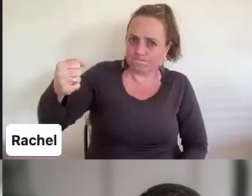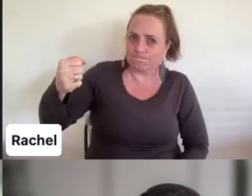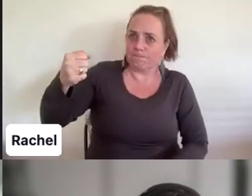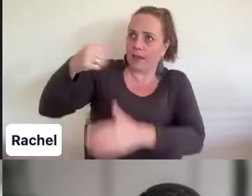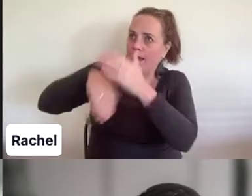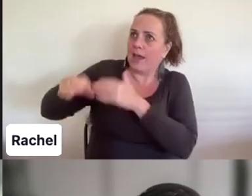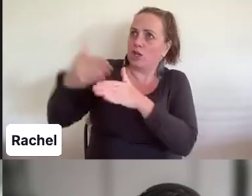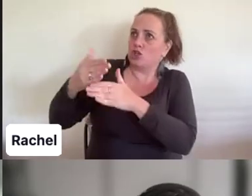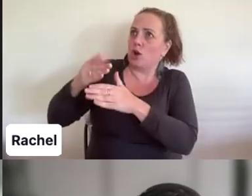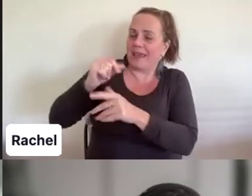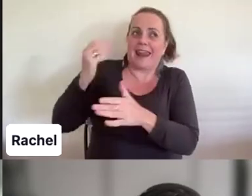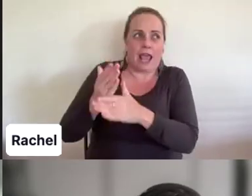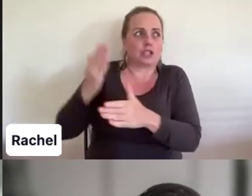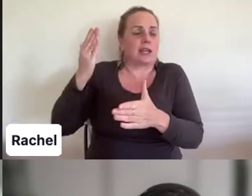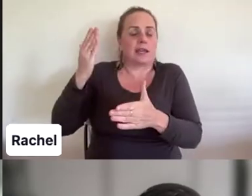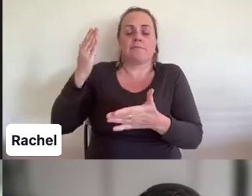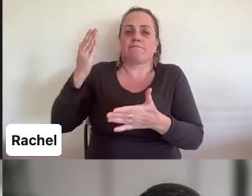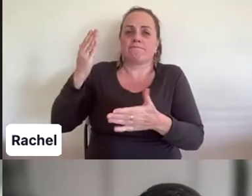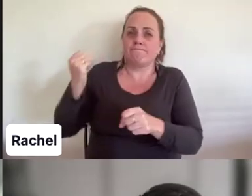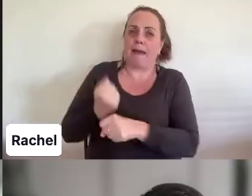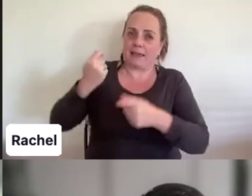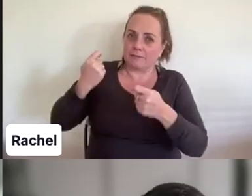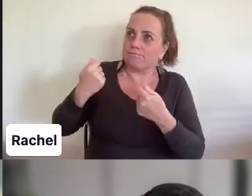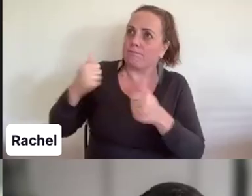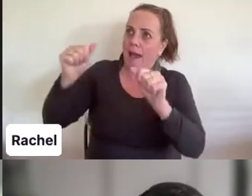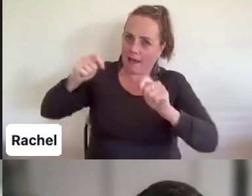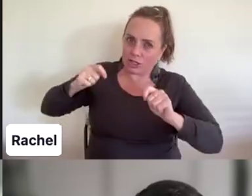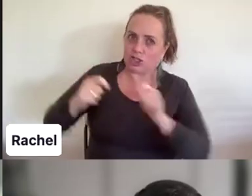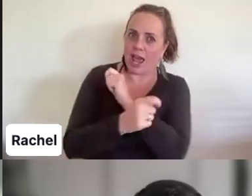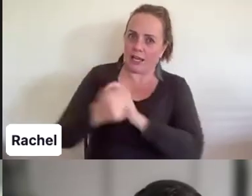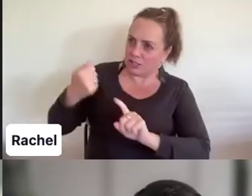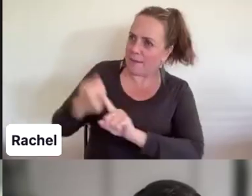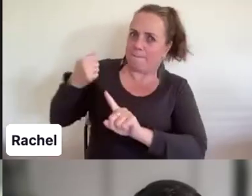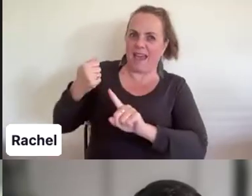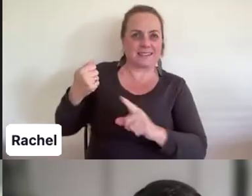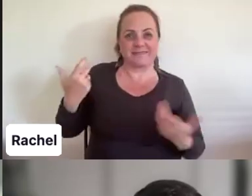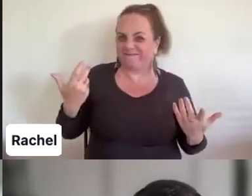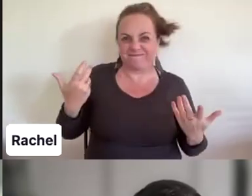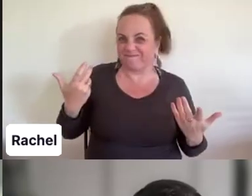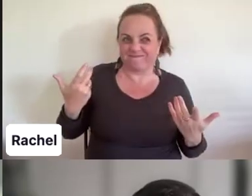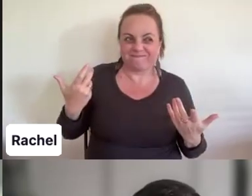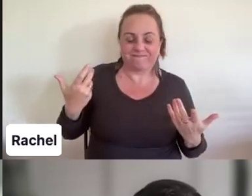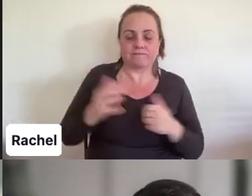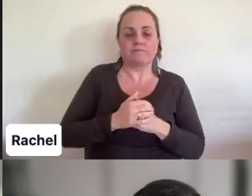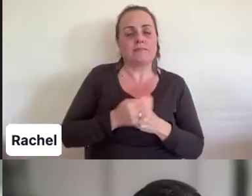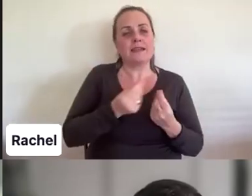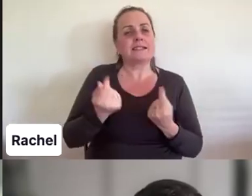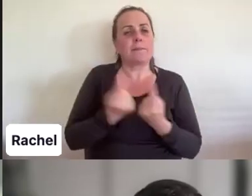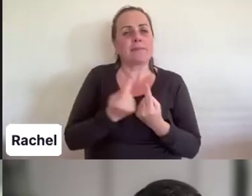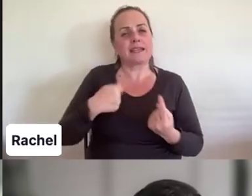make the change that we want to see. Some of the things that I'm starting to think about are